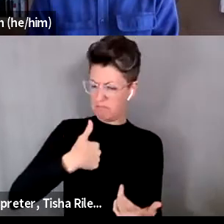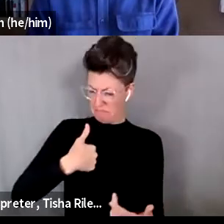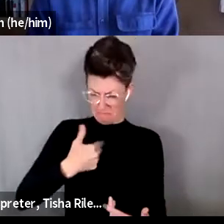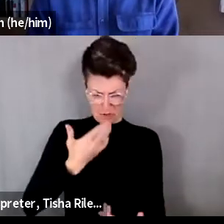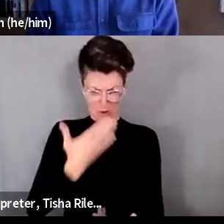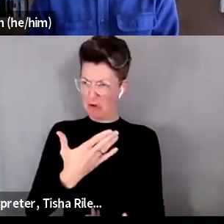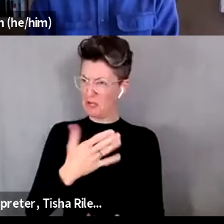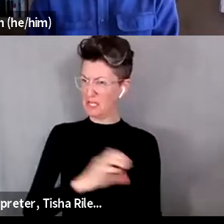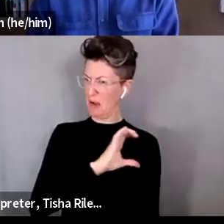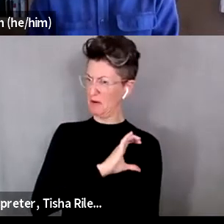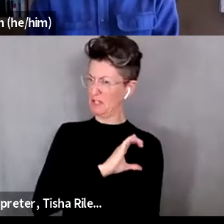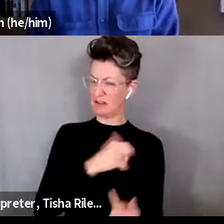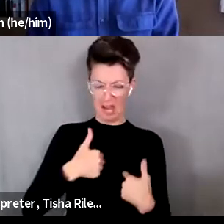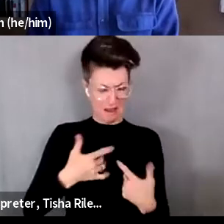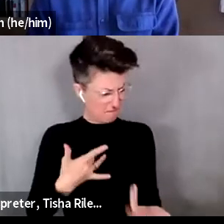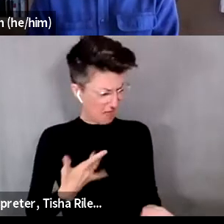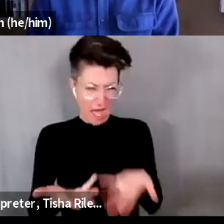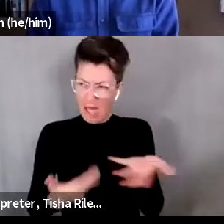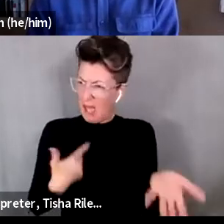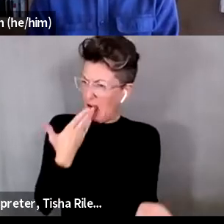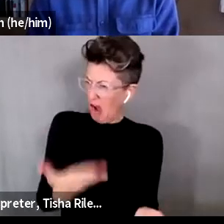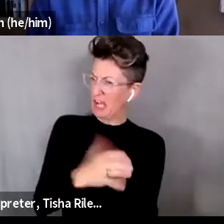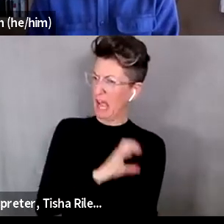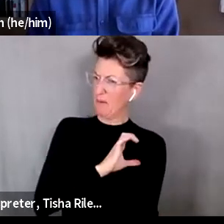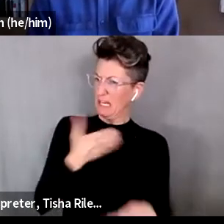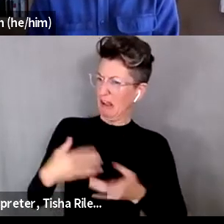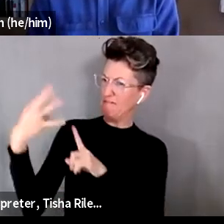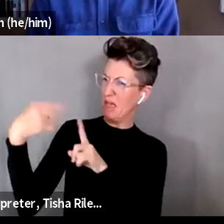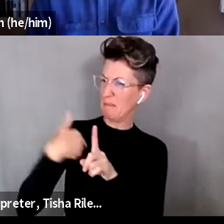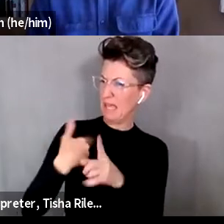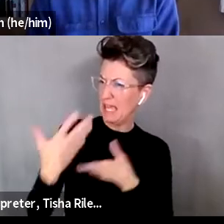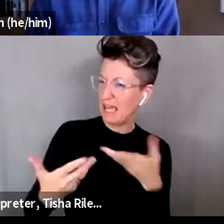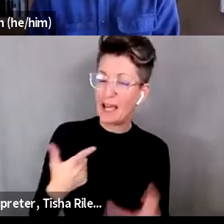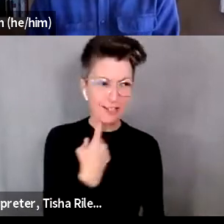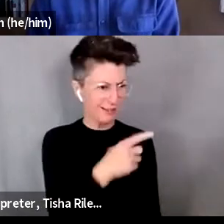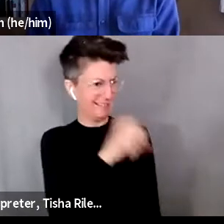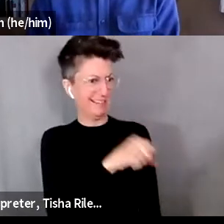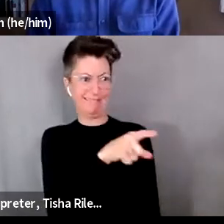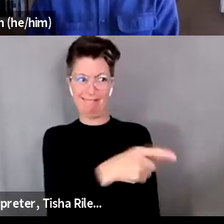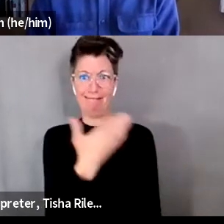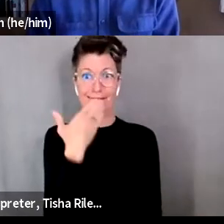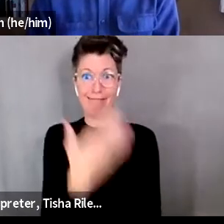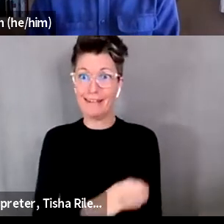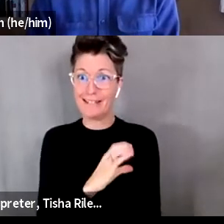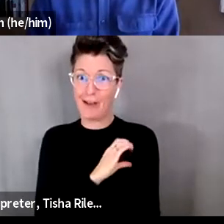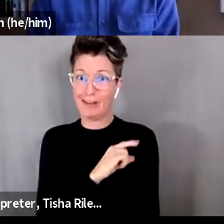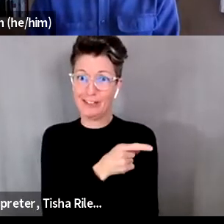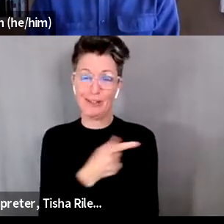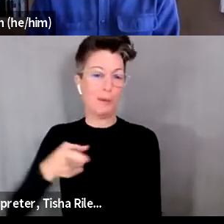You know, she would say, like, "I just don't know "if I'm a good character, " which it turns out, yes, she really is, which is not a surprise to any of us who knew her,